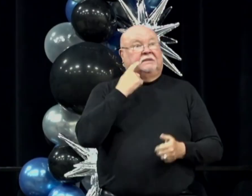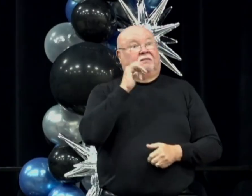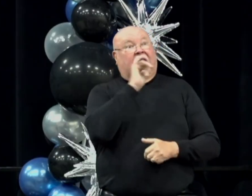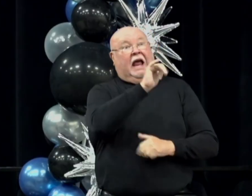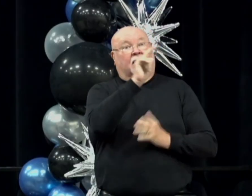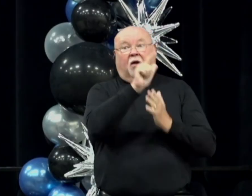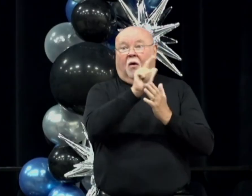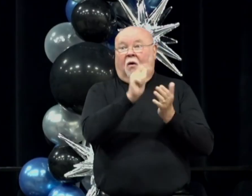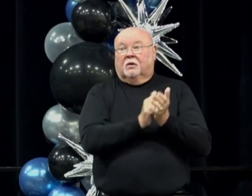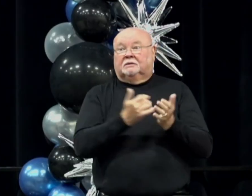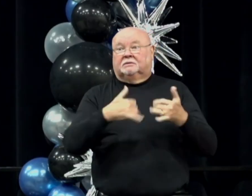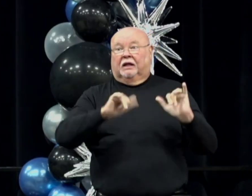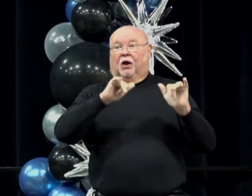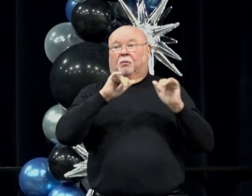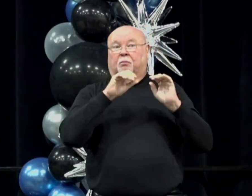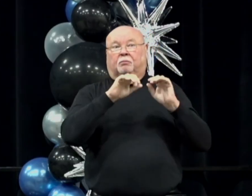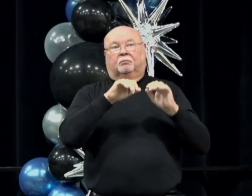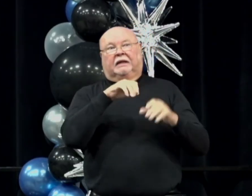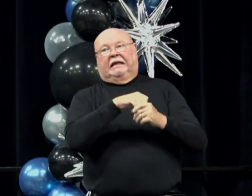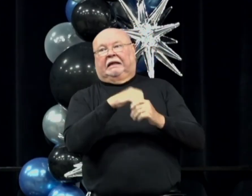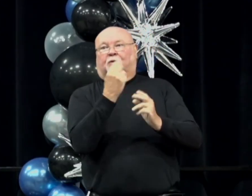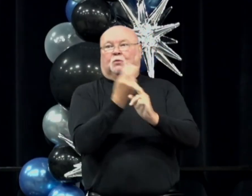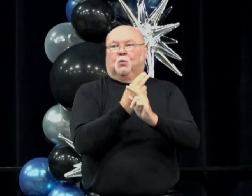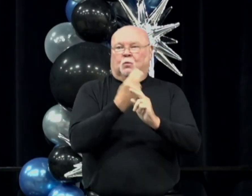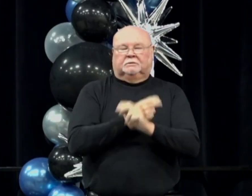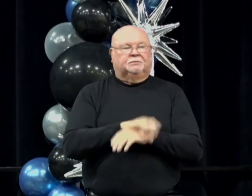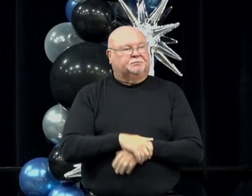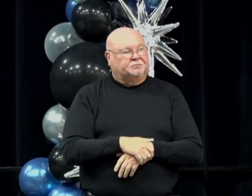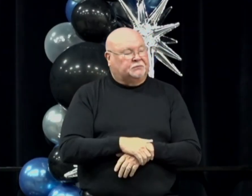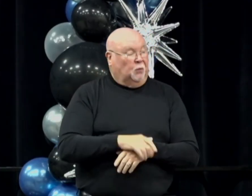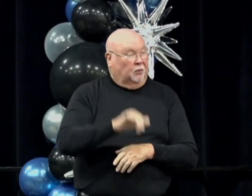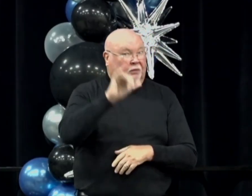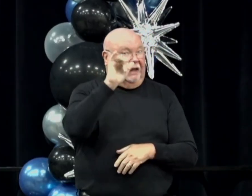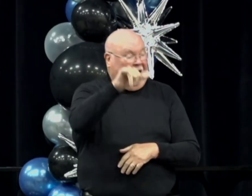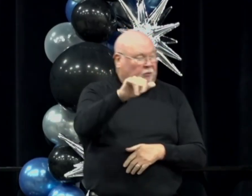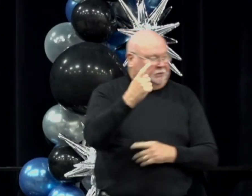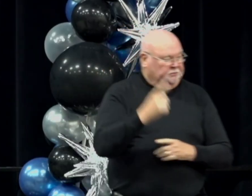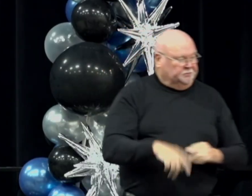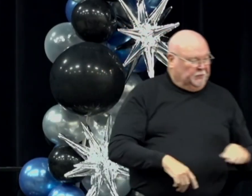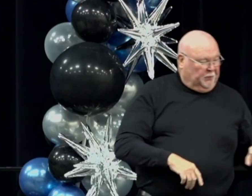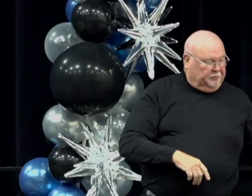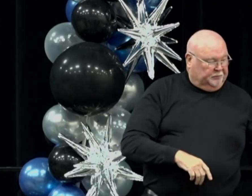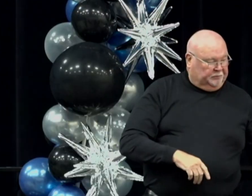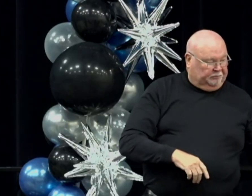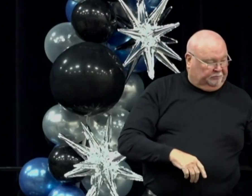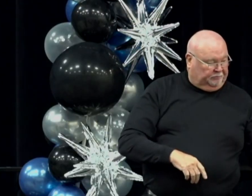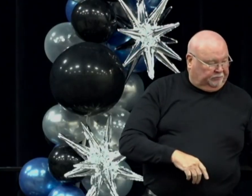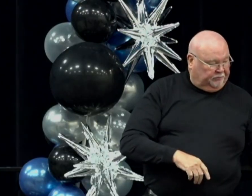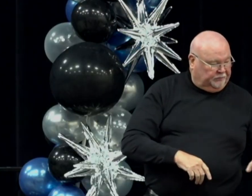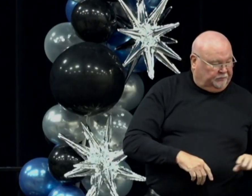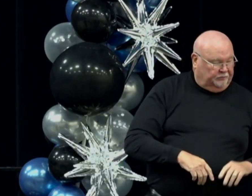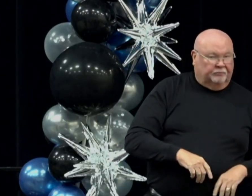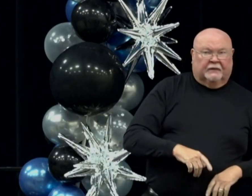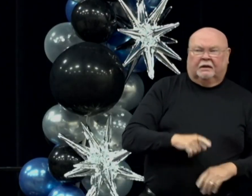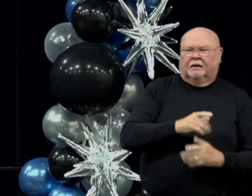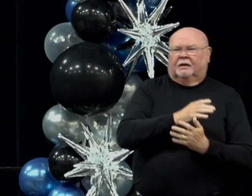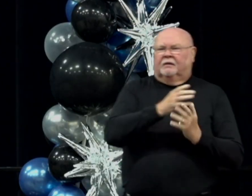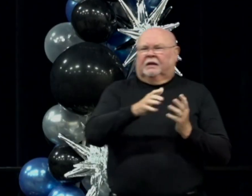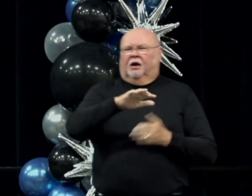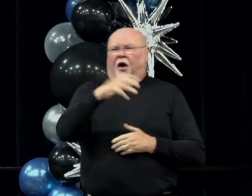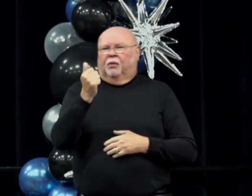should follow up to see if that law is actually still on the books today. So that’s one story.